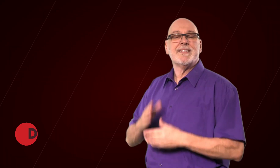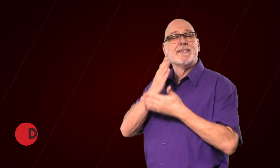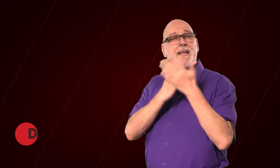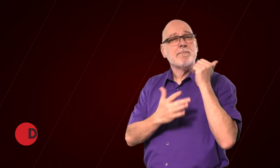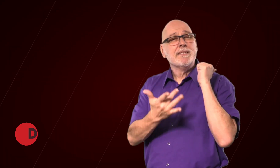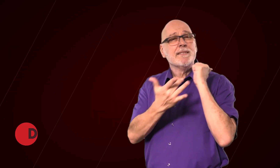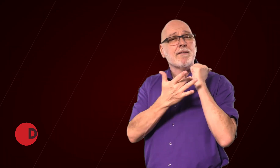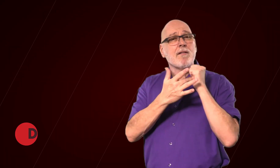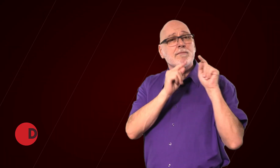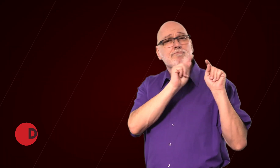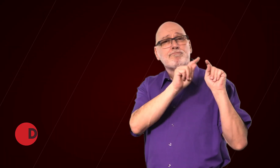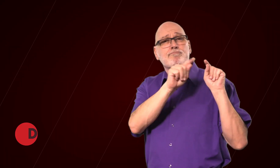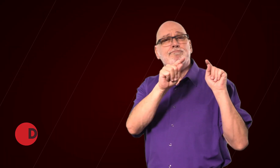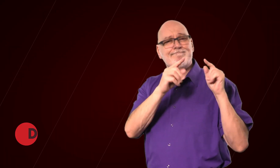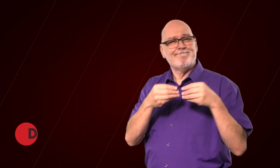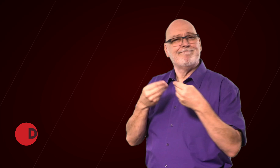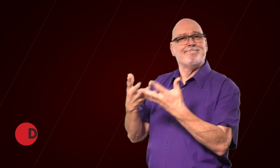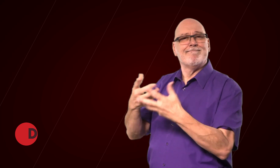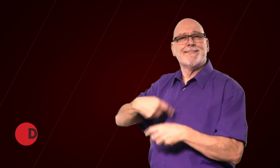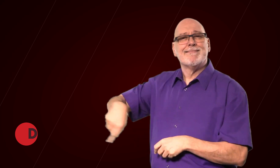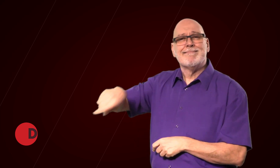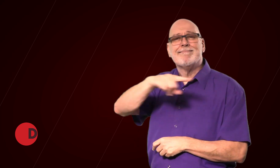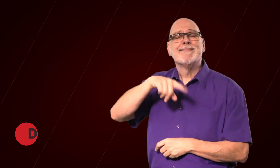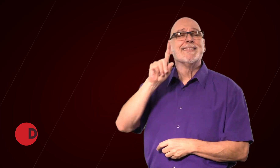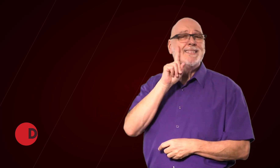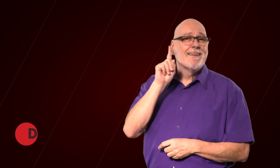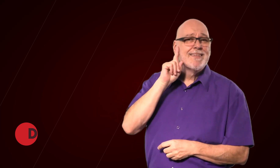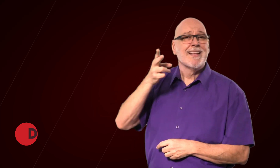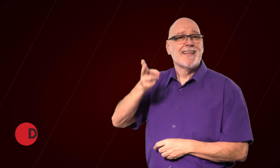[Anselmo]: This is some of the ways technology improves Deaf